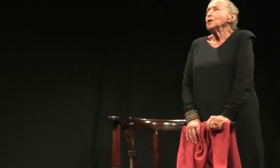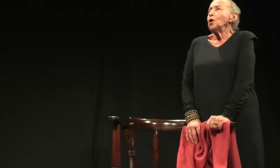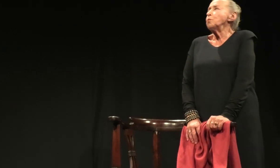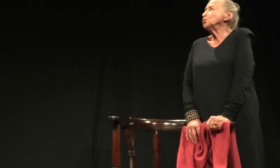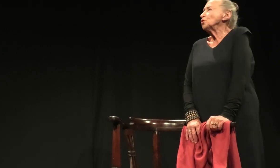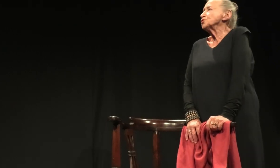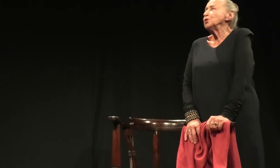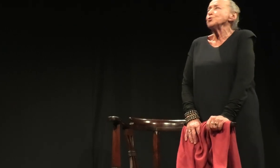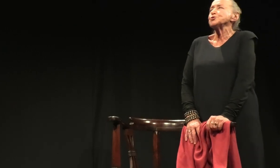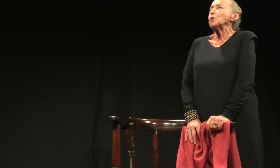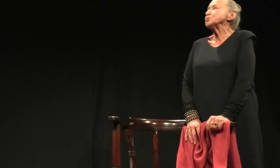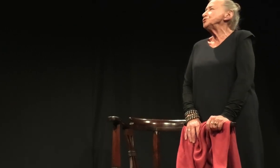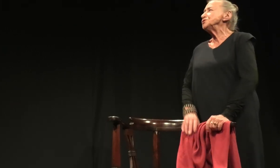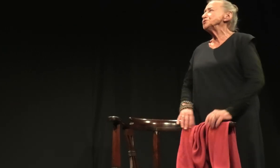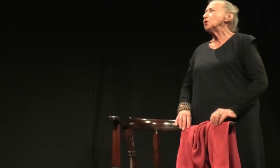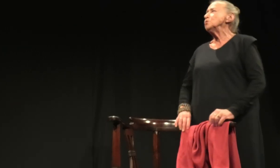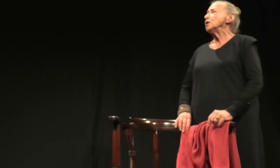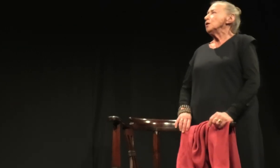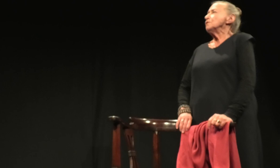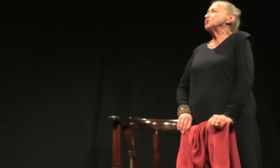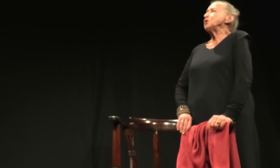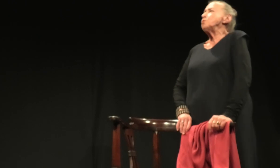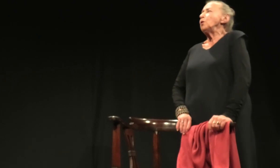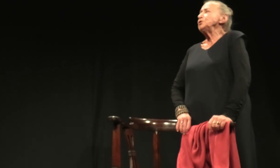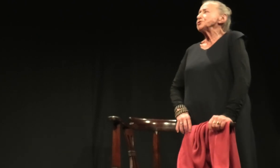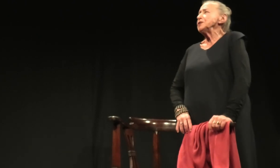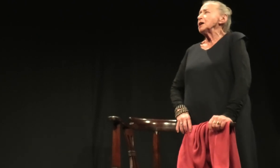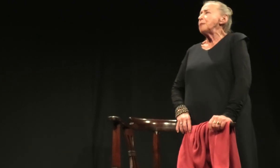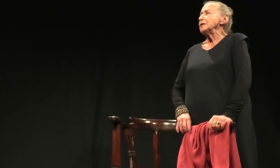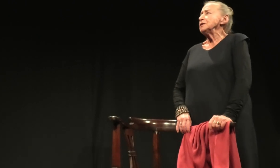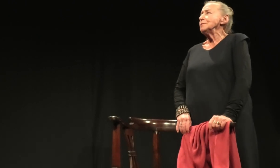With both his hands he then lifted it to his lips,